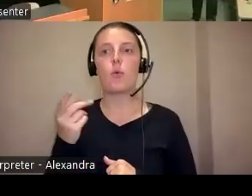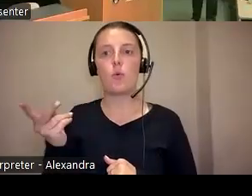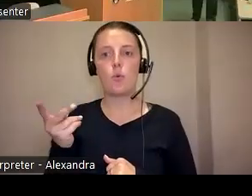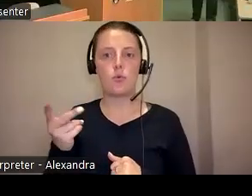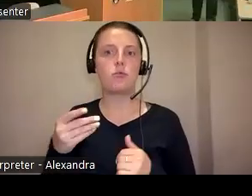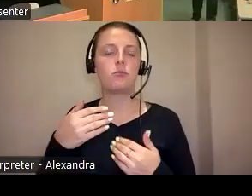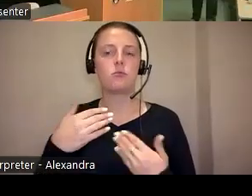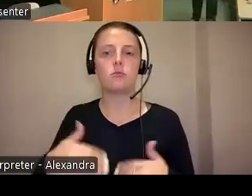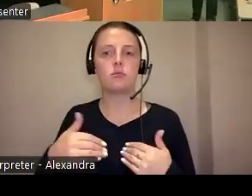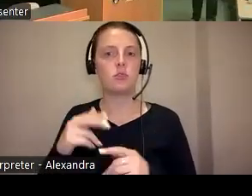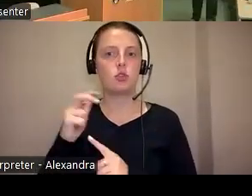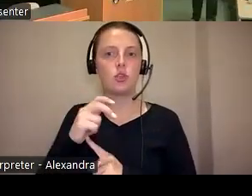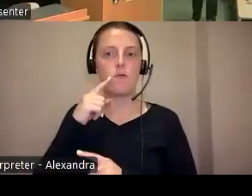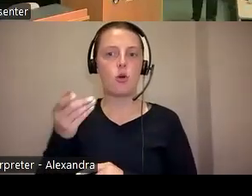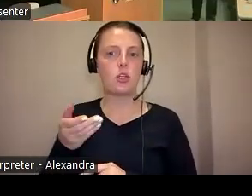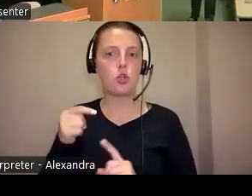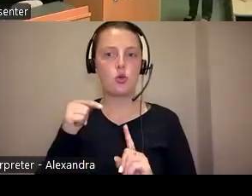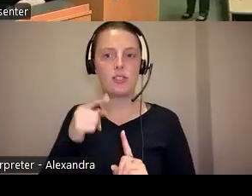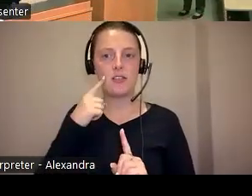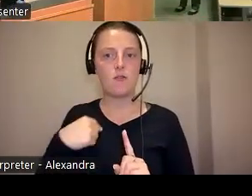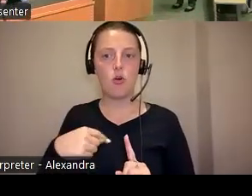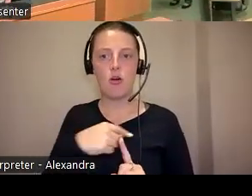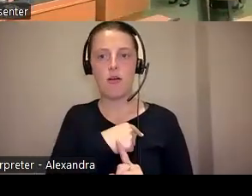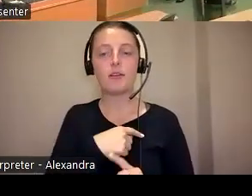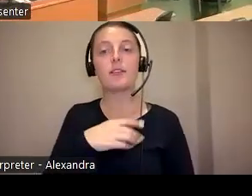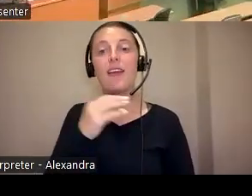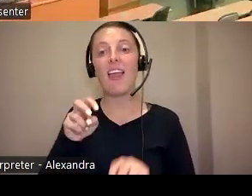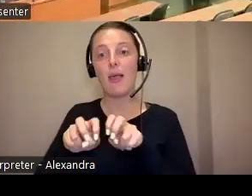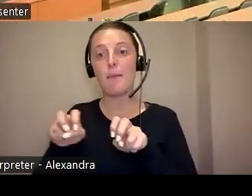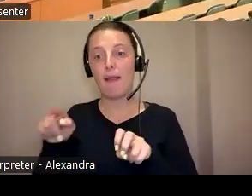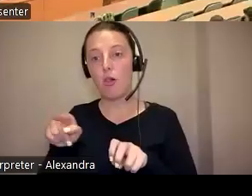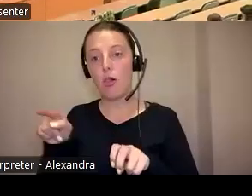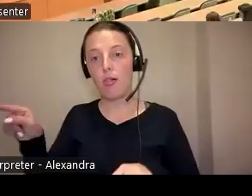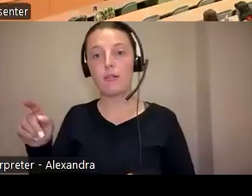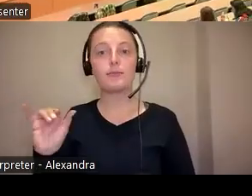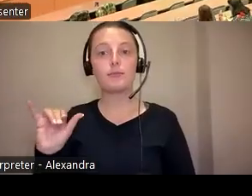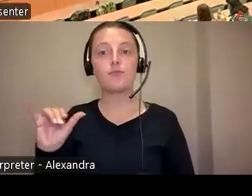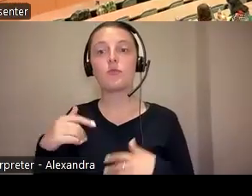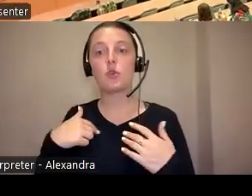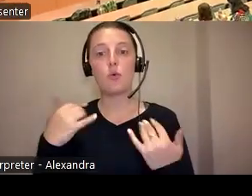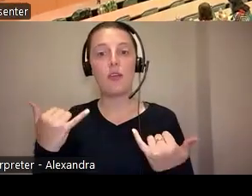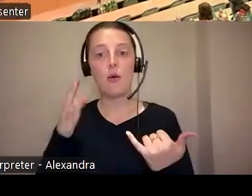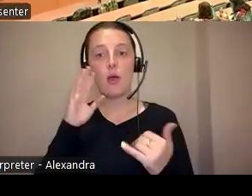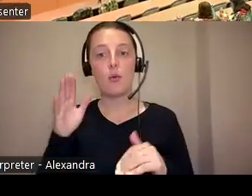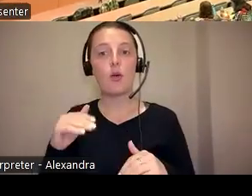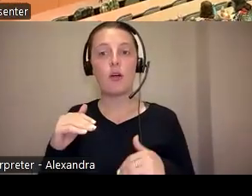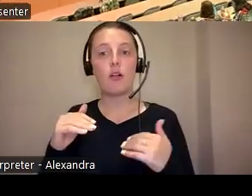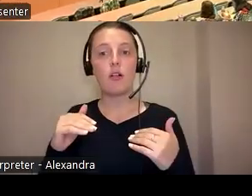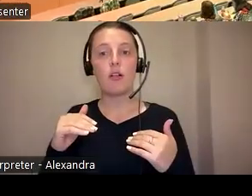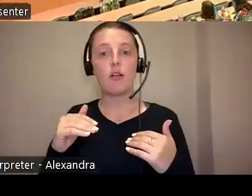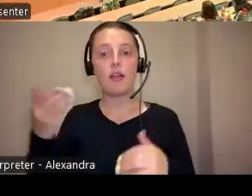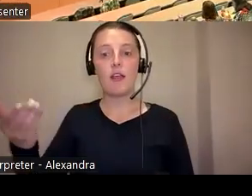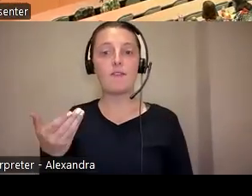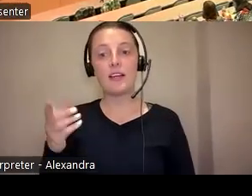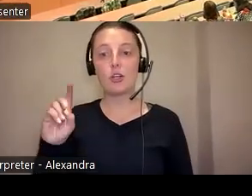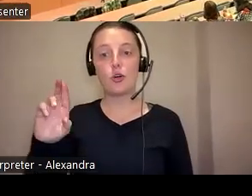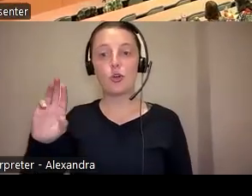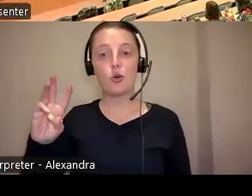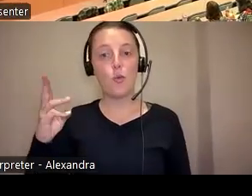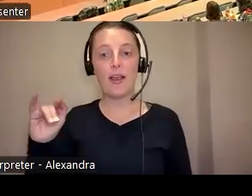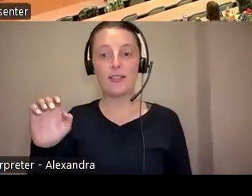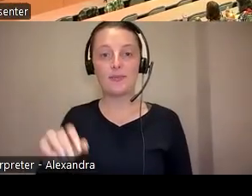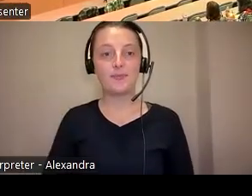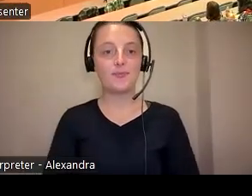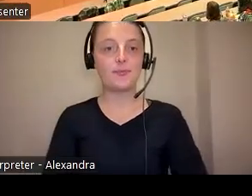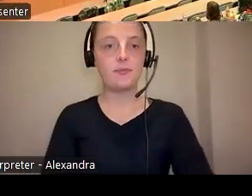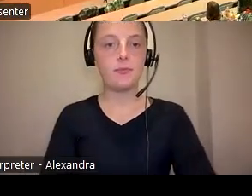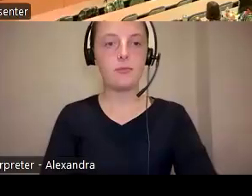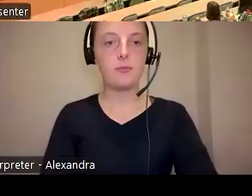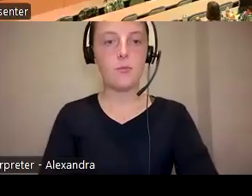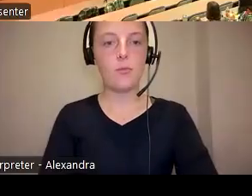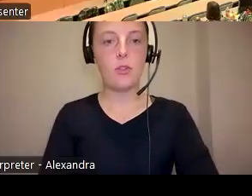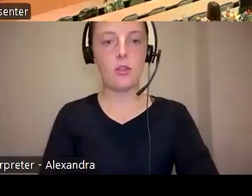of experts here to my right. And without further ado, I'm going to raise the podium for Dr. White.